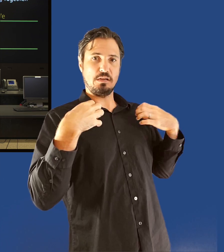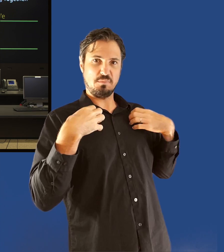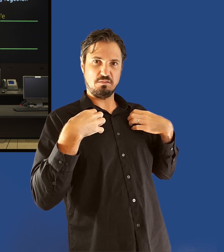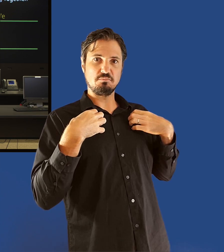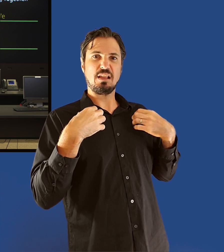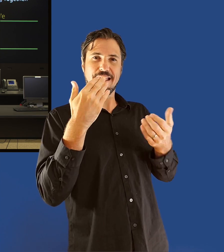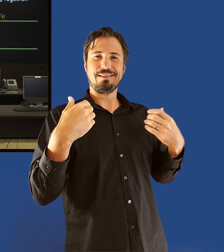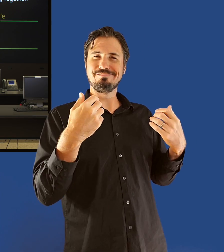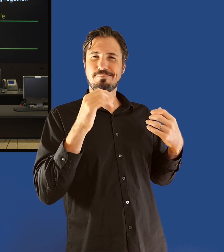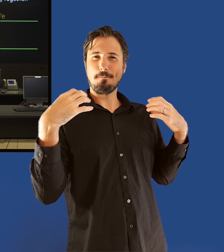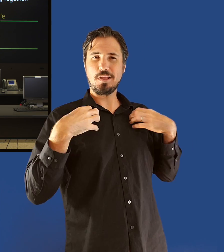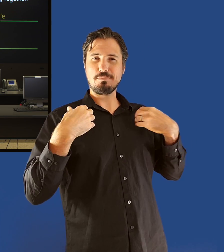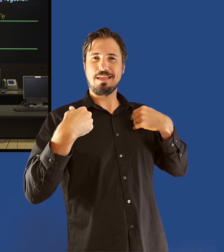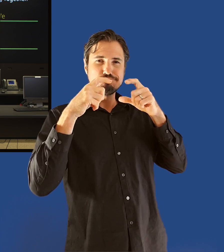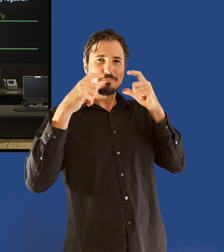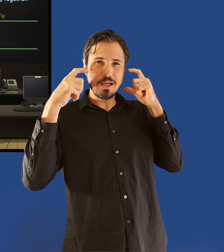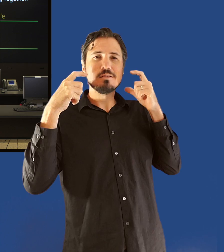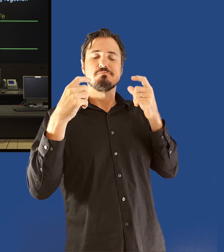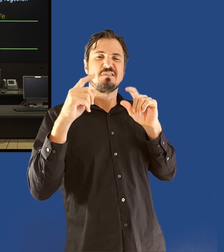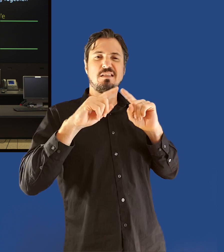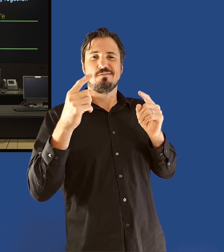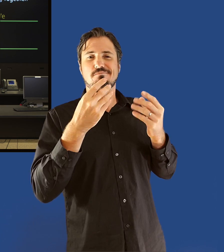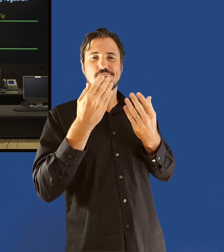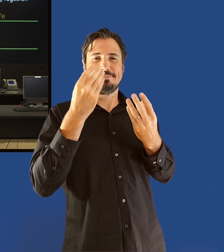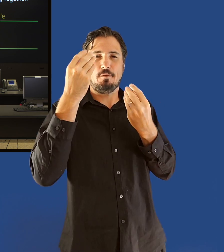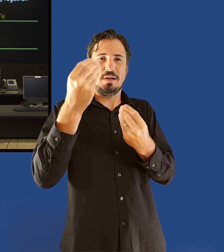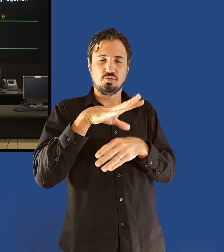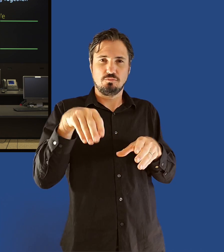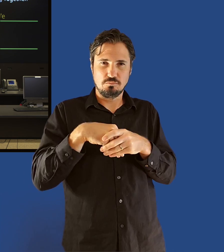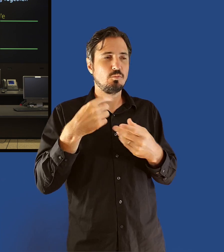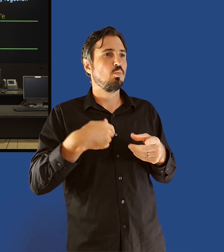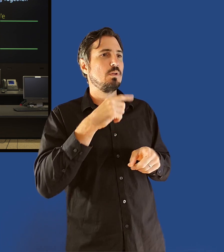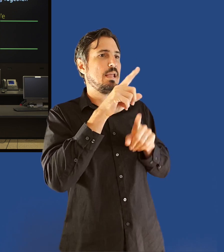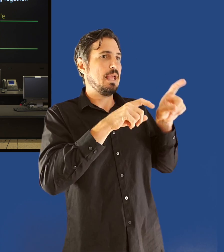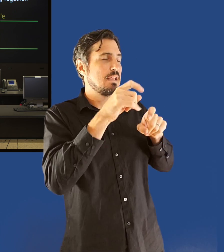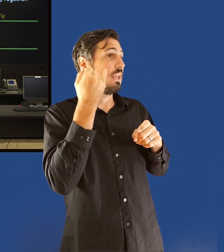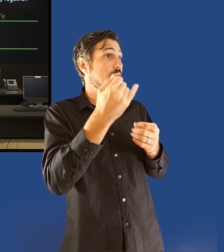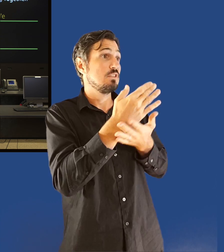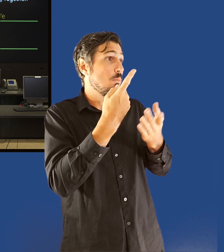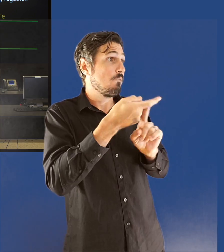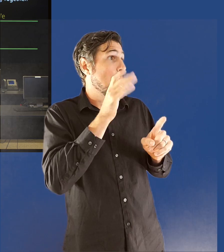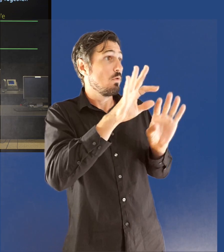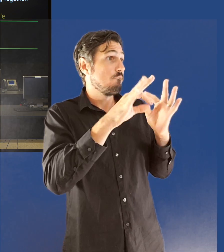They were asked questions about what their experience with COVID-19. They were asked whether anyone in the family had been sick with COVID-19,